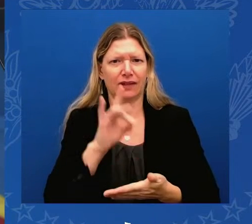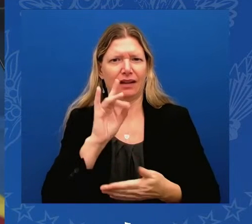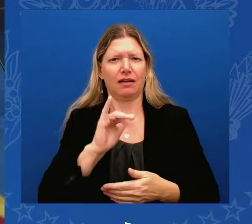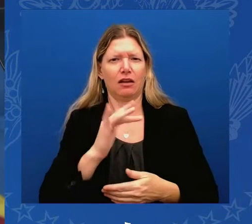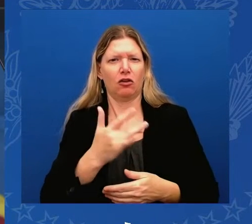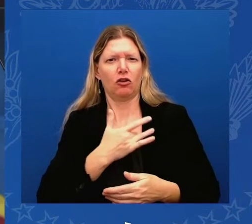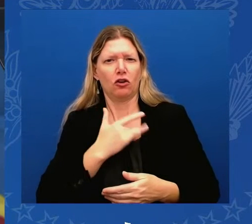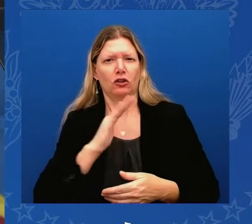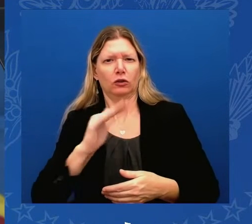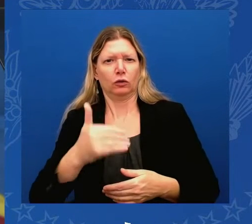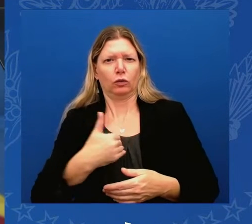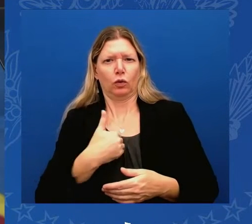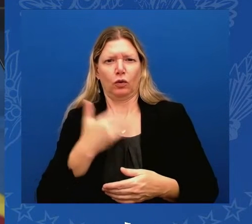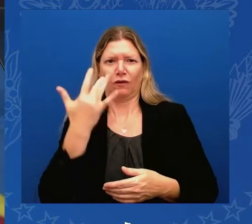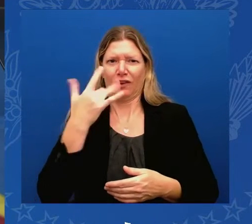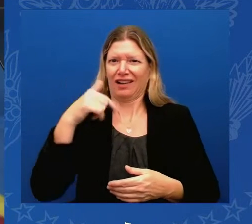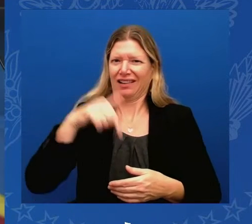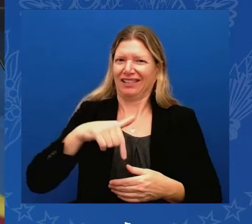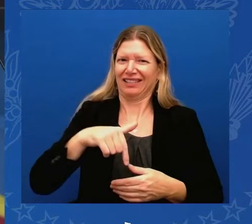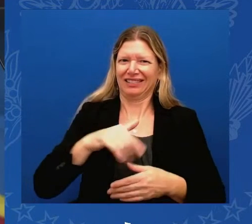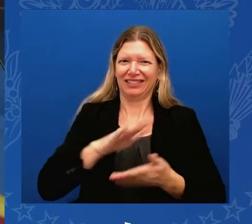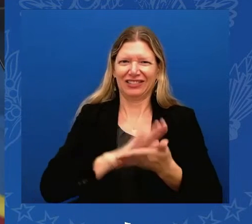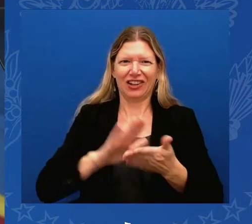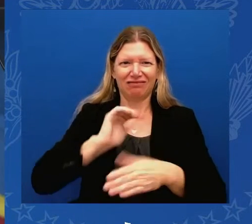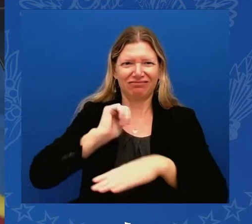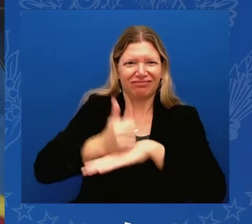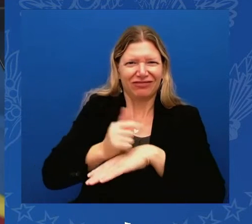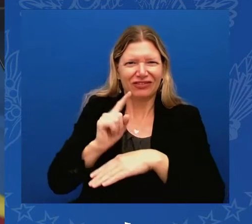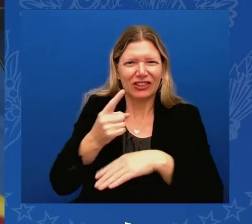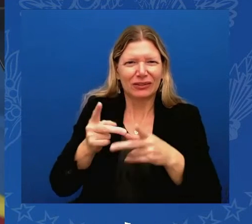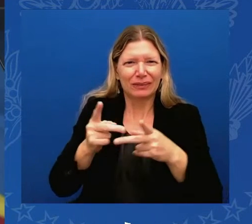But the -- that's the magic of Morehouse. That's the magic of America.